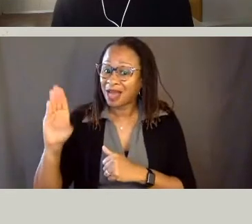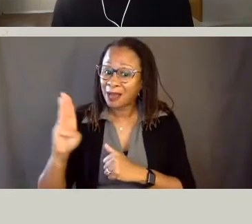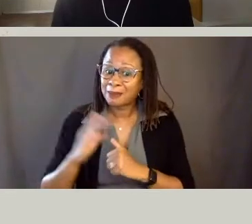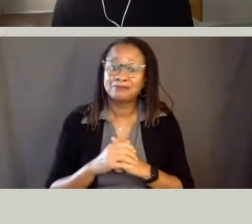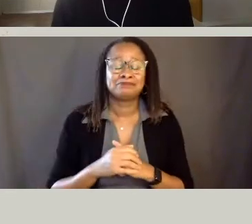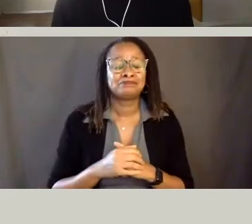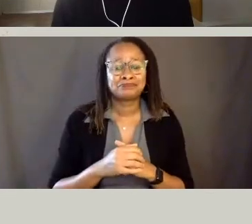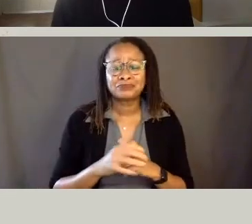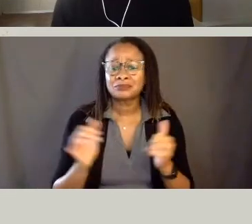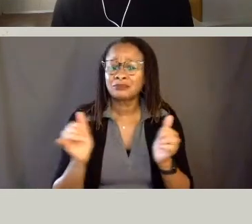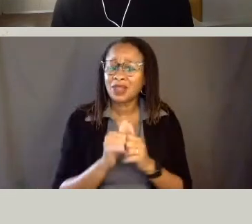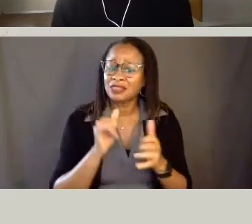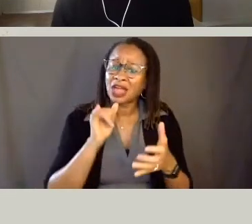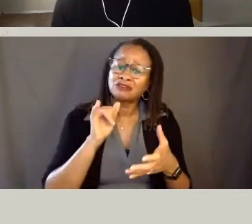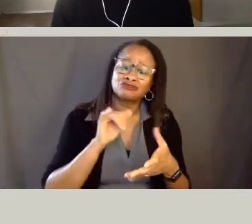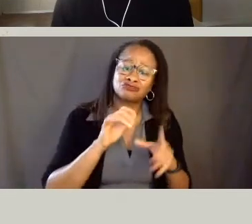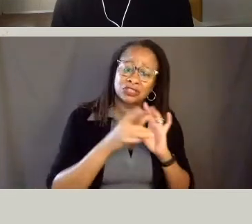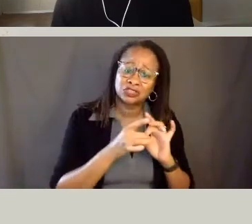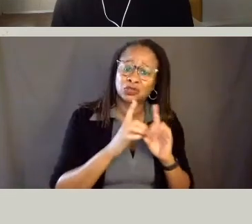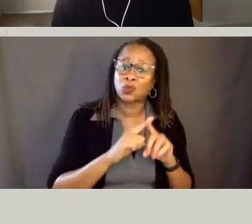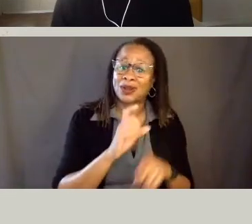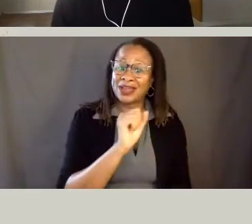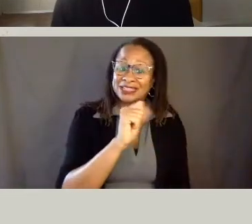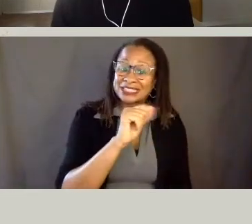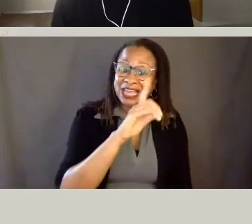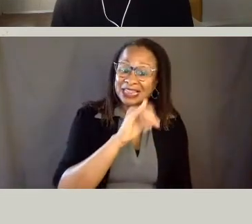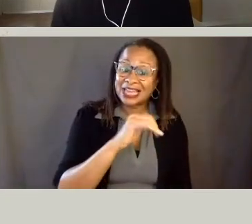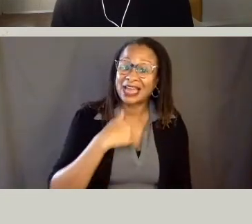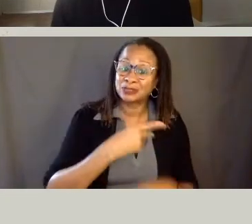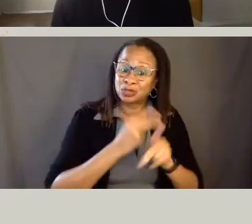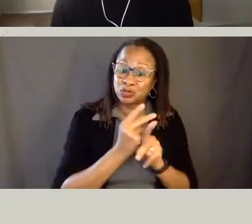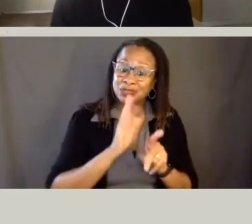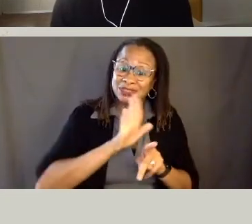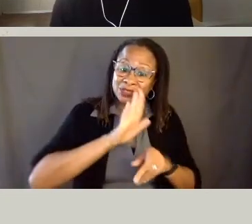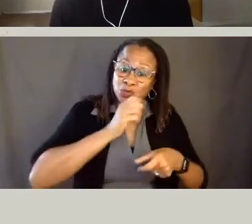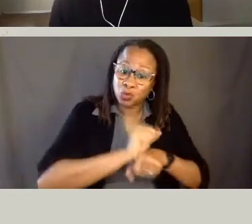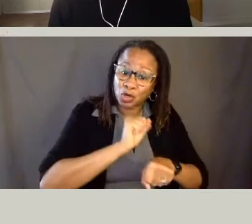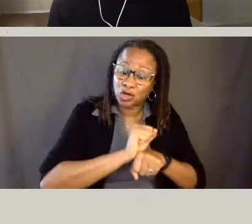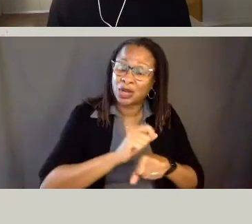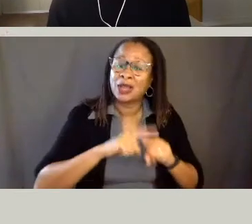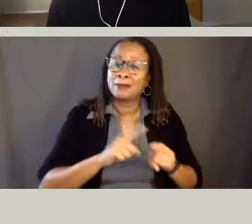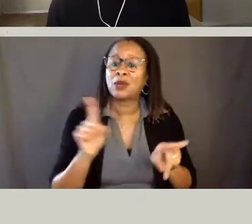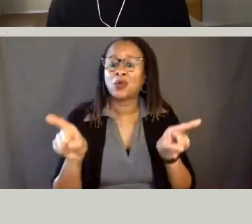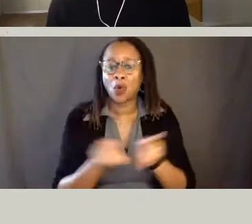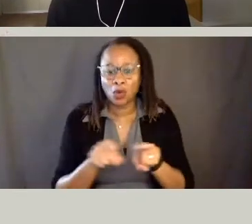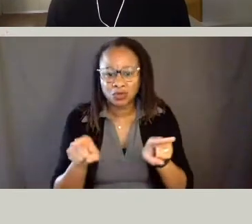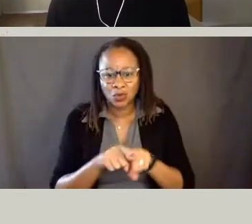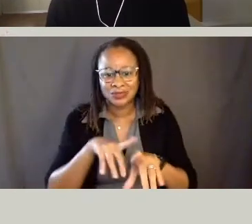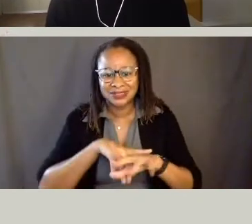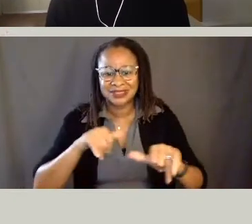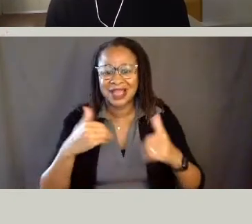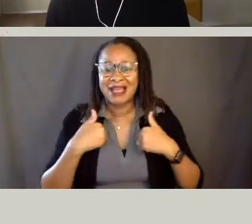relationship of it's where Stanley's produced his work, but we've also like have the investment